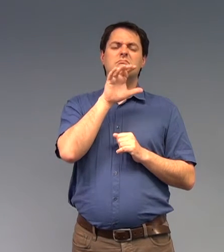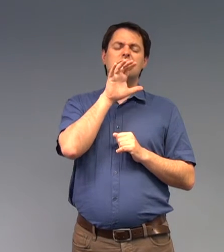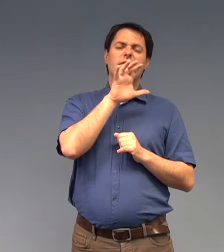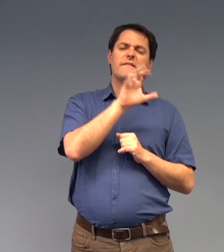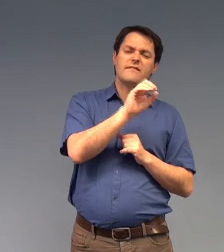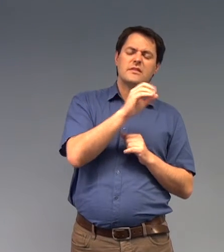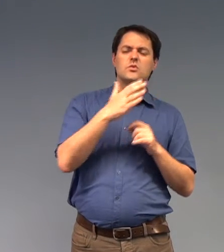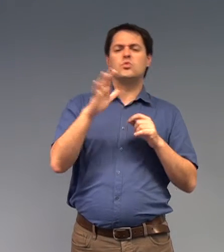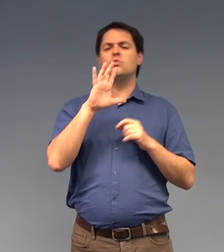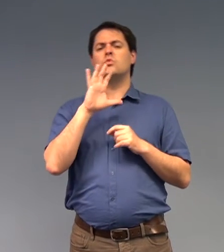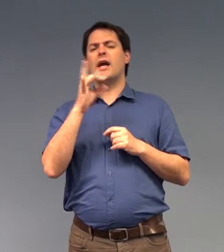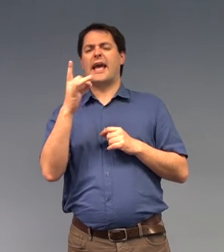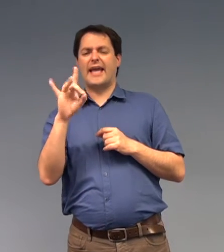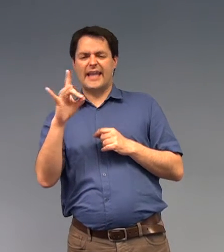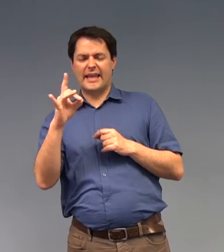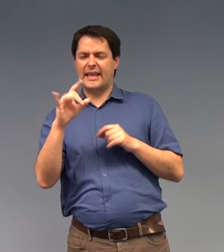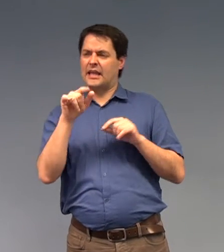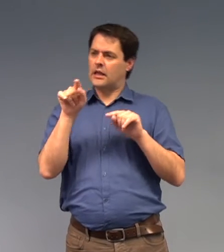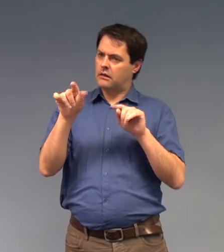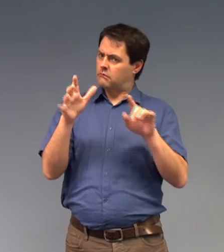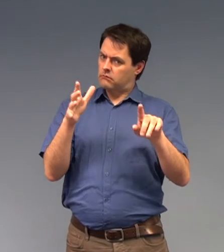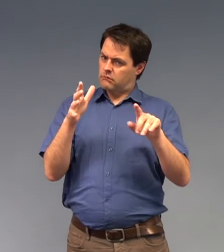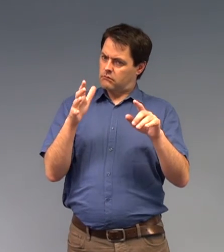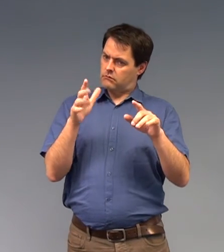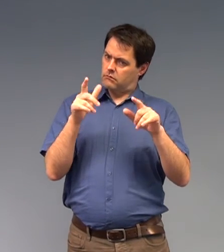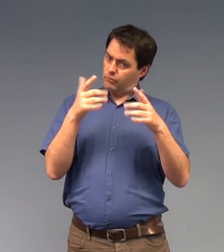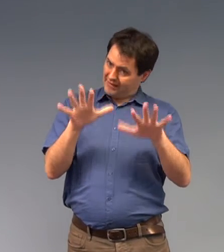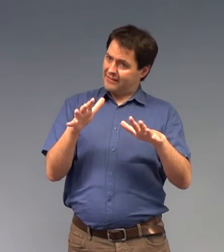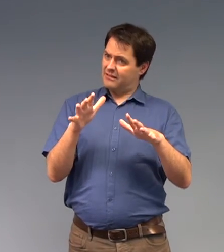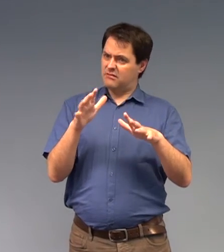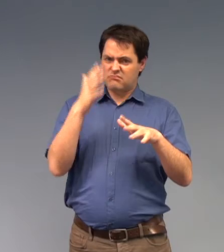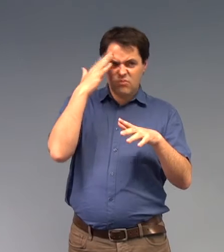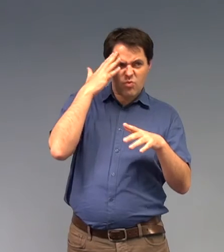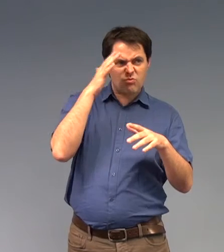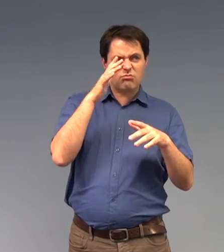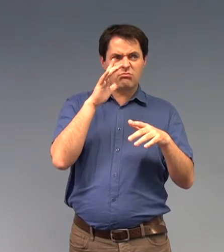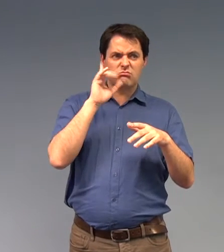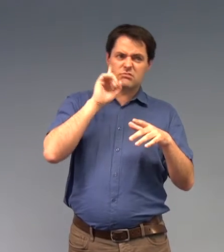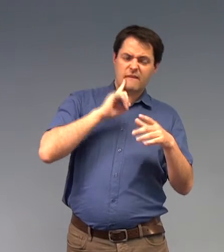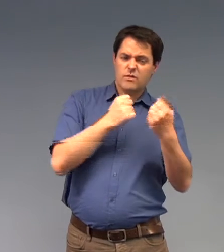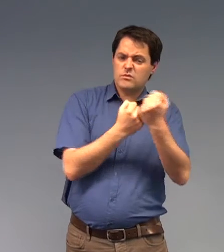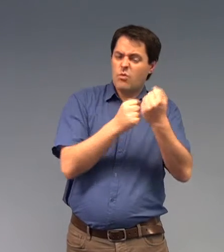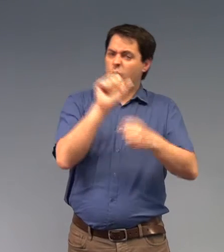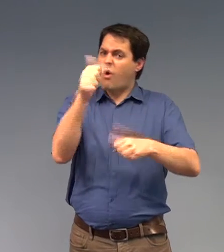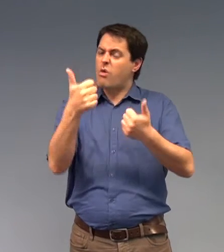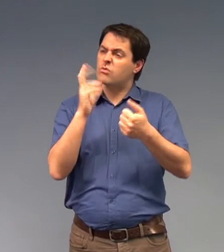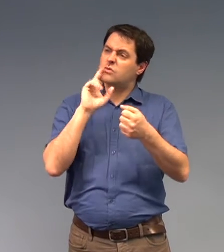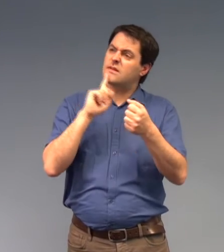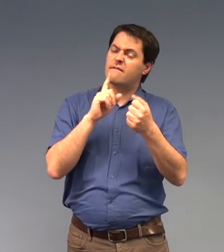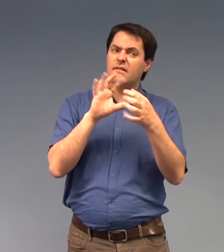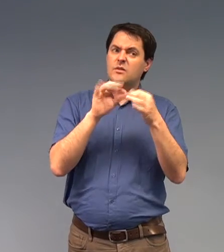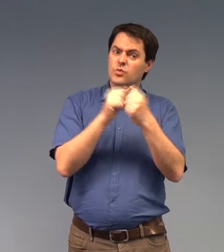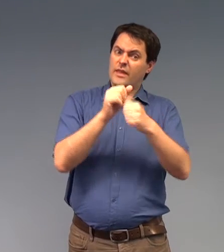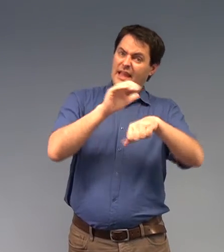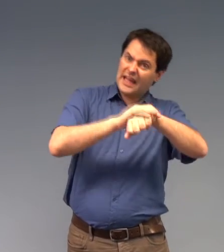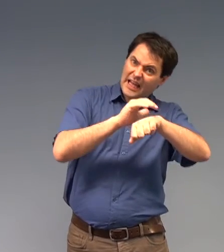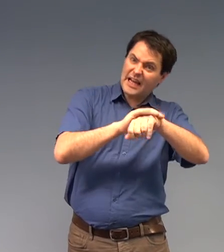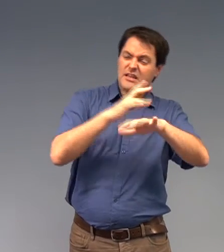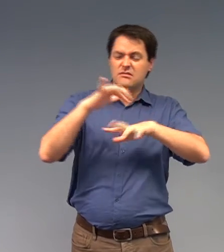or supportive members of their community, and undertook interviews with them. And they were aged 50 to 80.